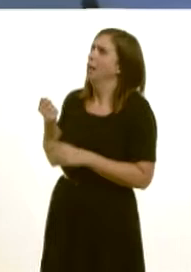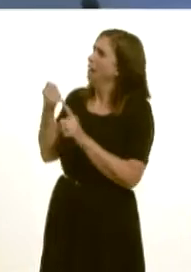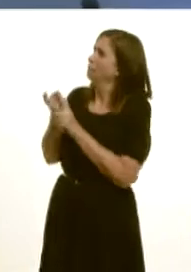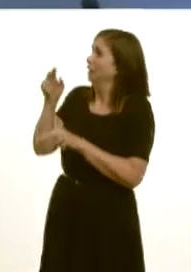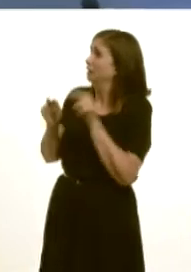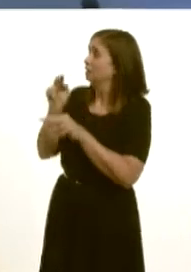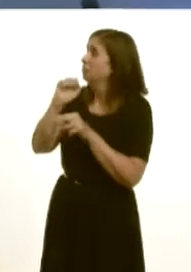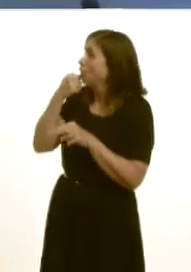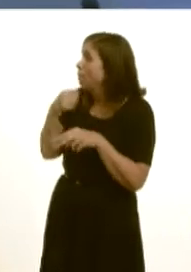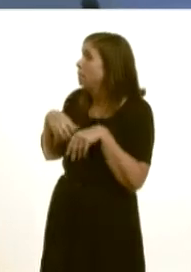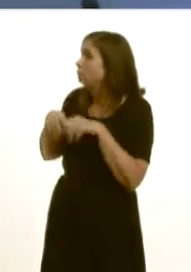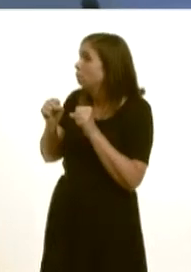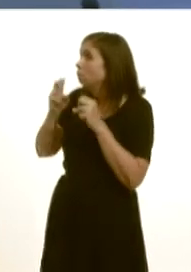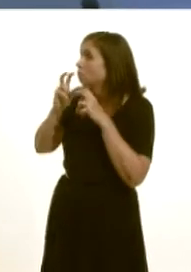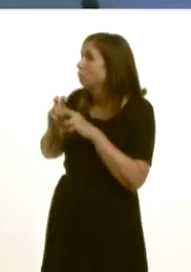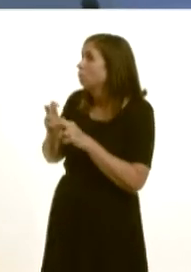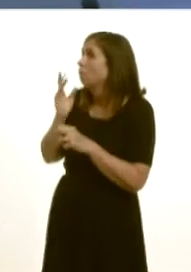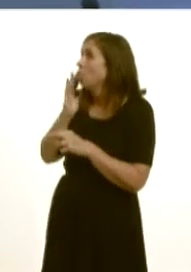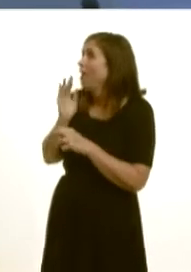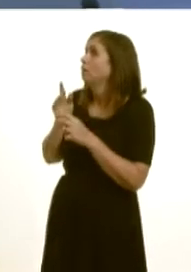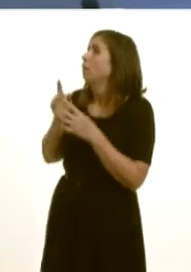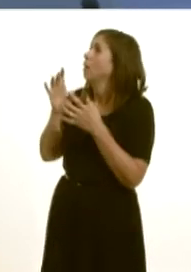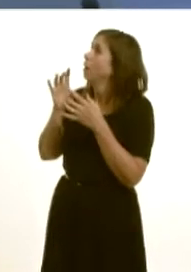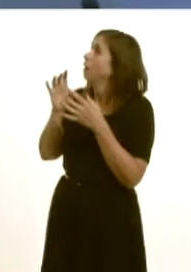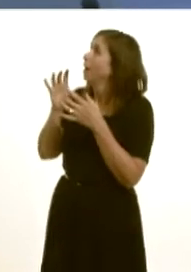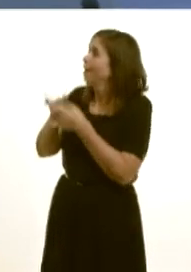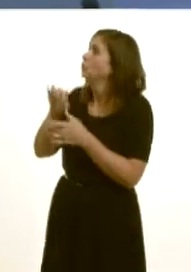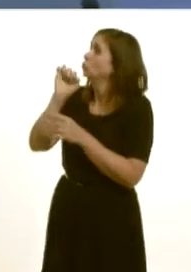going to be undertaken for the Government’s preferred route around Newport. Are you in